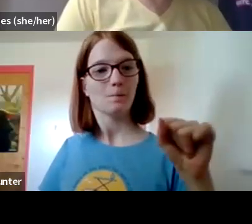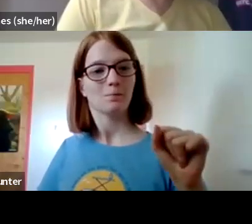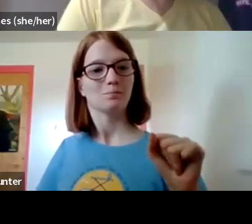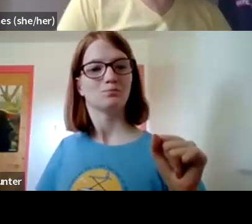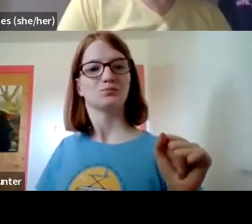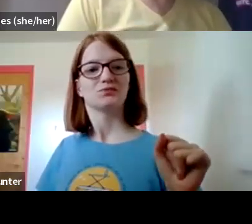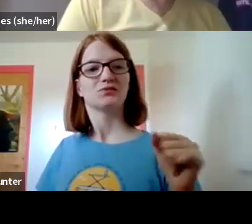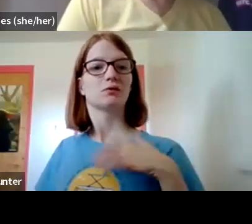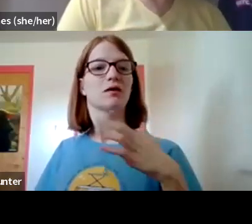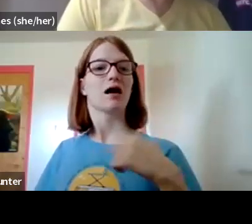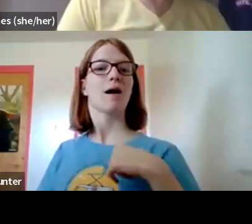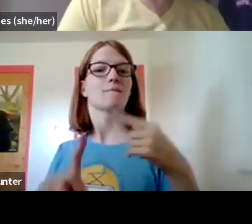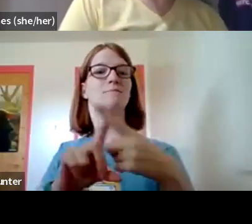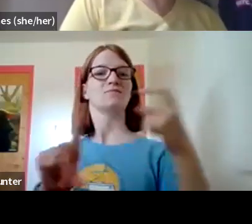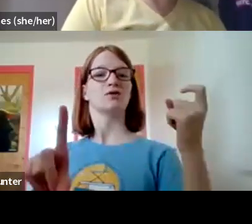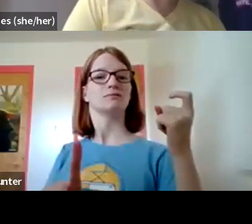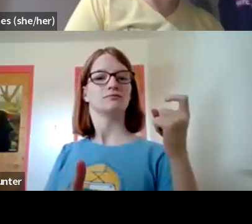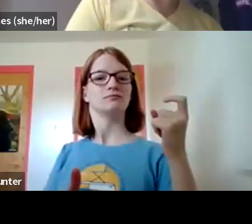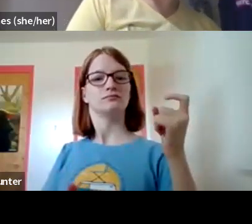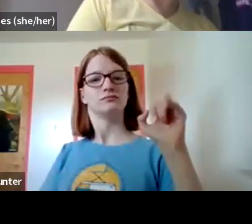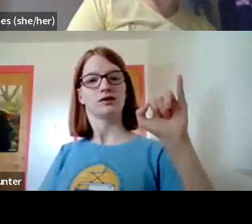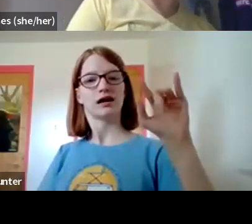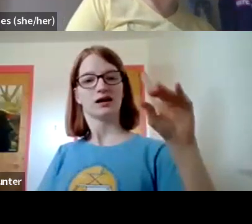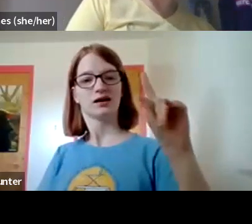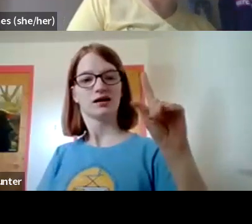: Hi, my name is Loralee, and my favorite season is winter.